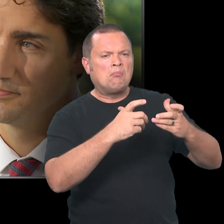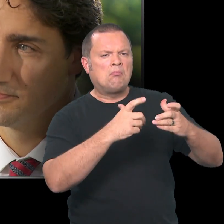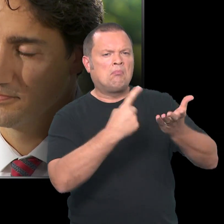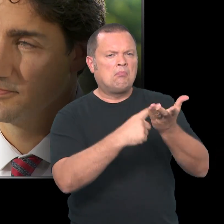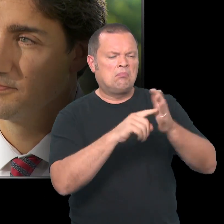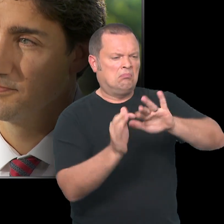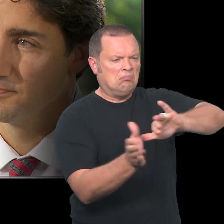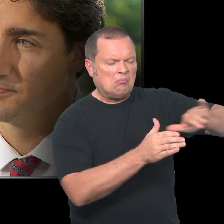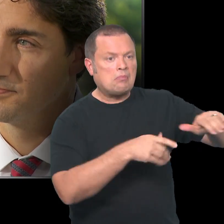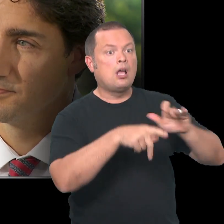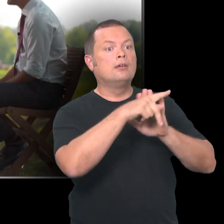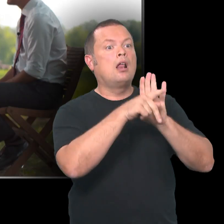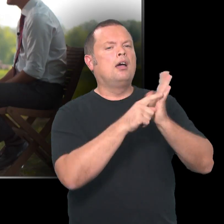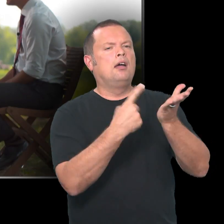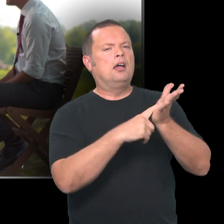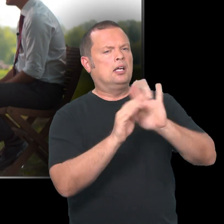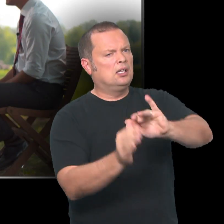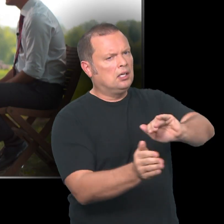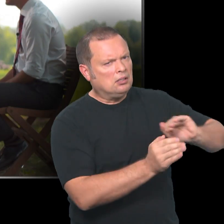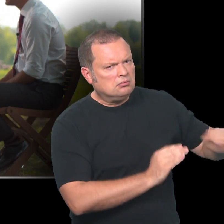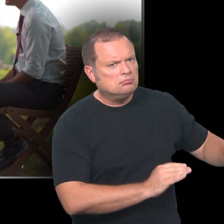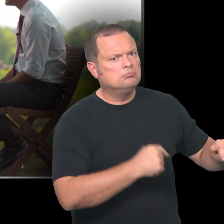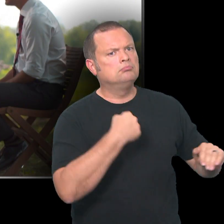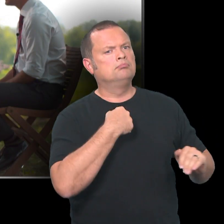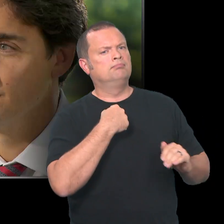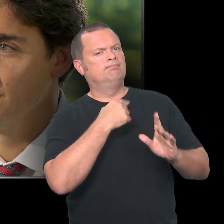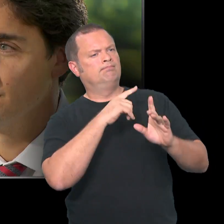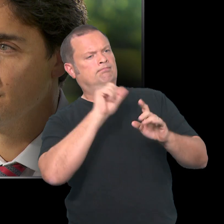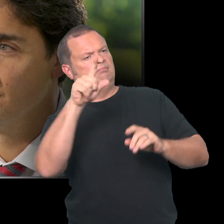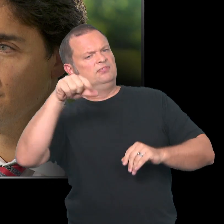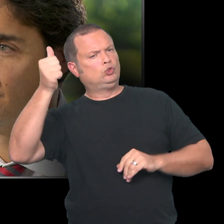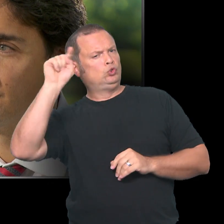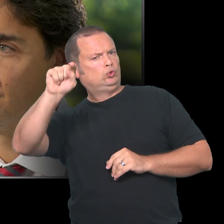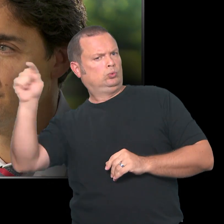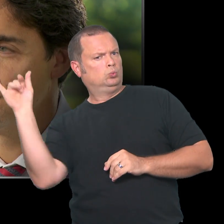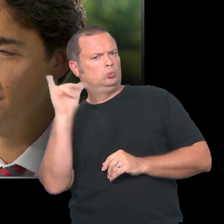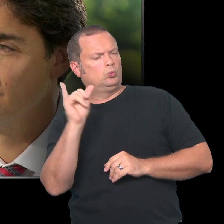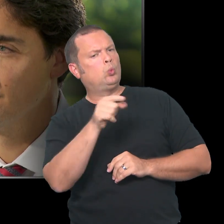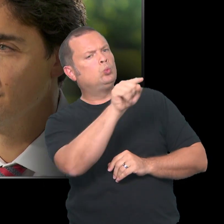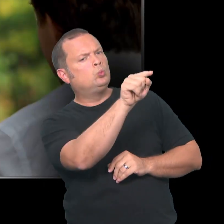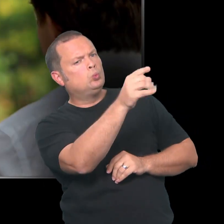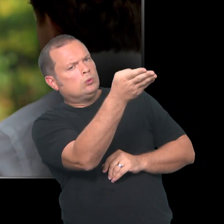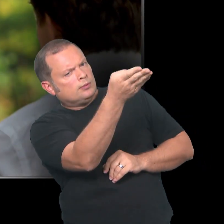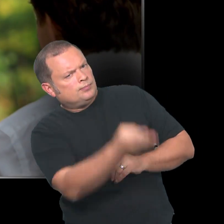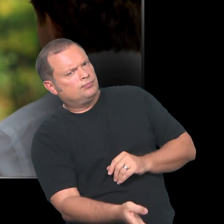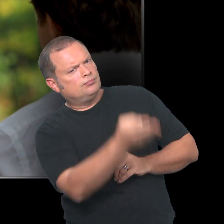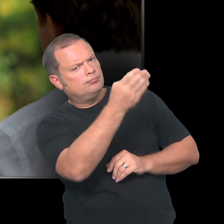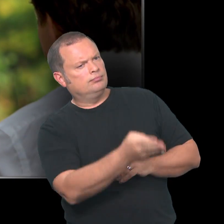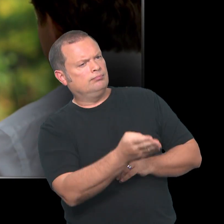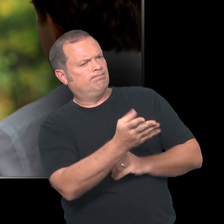It's not about your party, it's not about your policies, but it's about you.